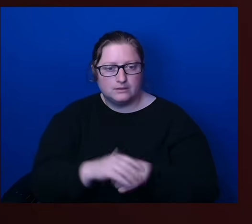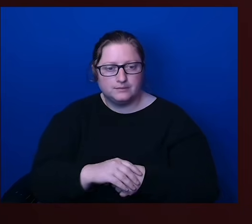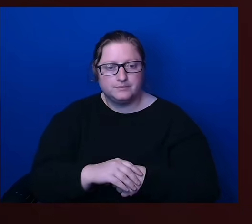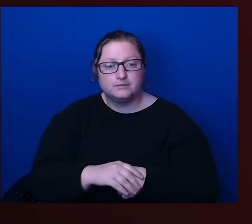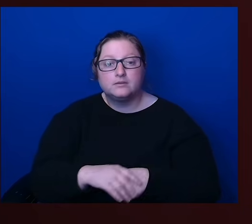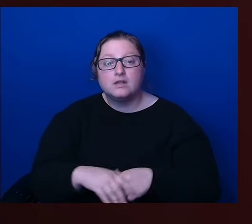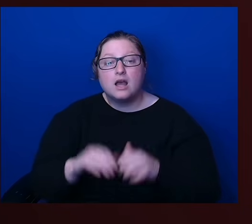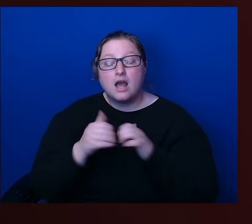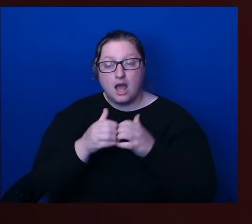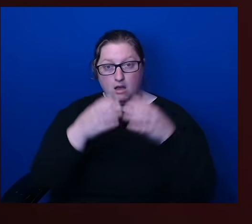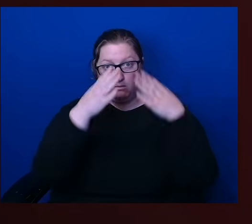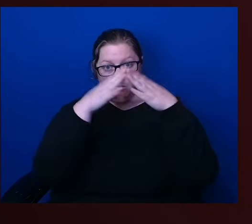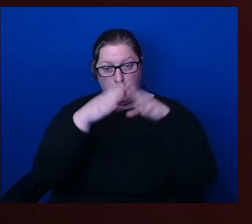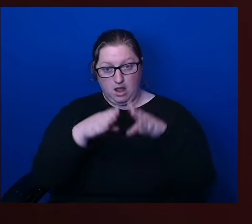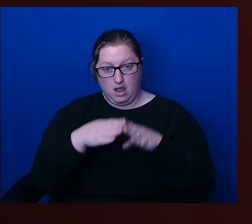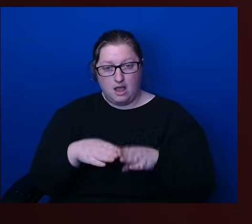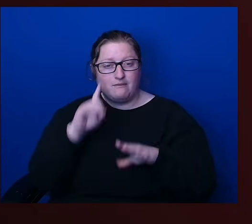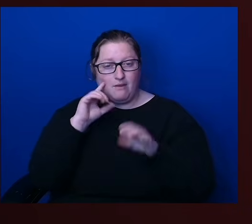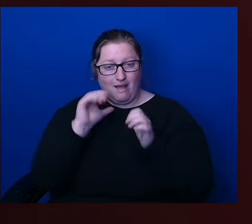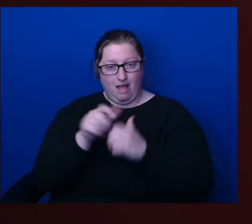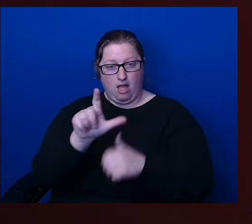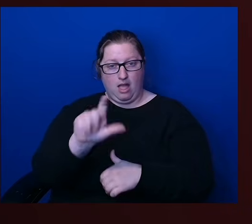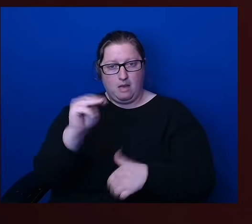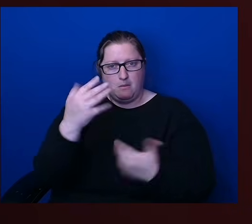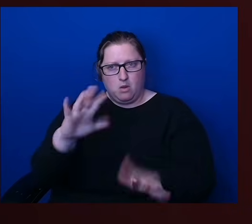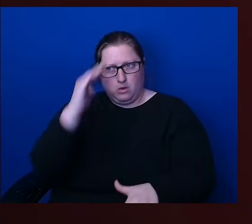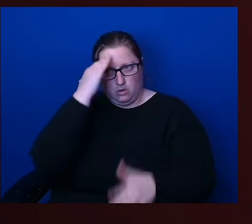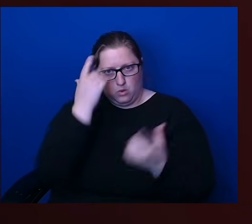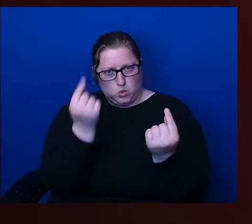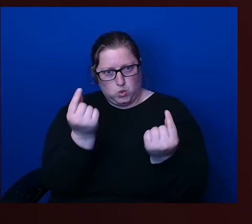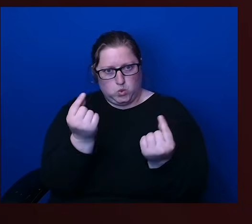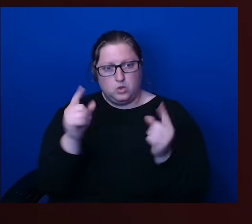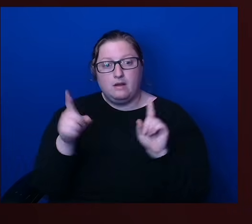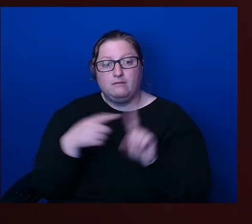terms of how the LLM knows what to do. So, the first thing you'll see is that I've got